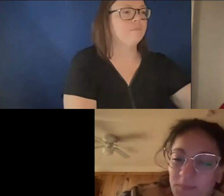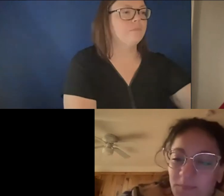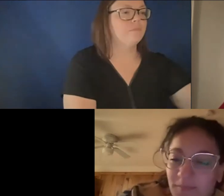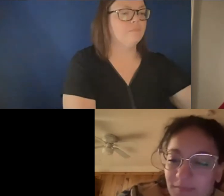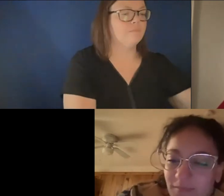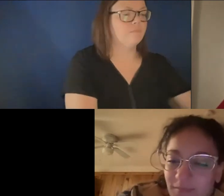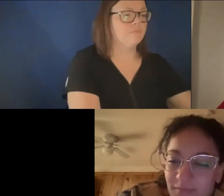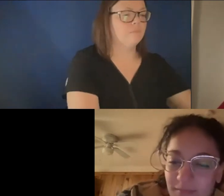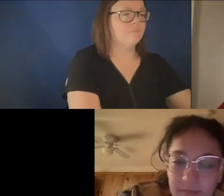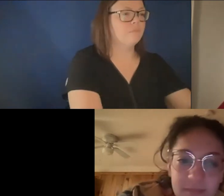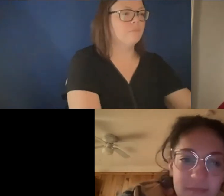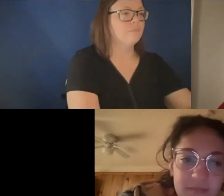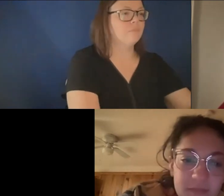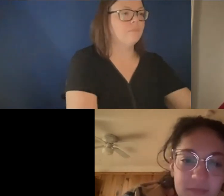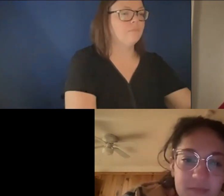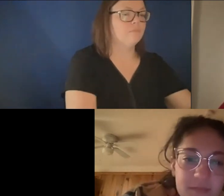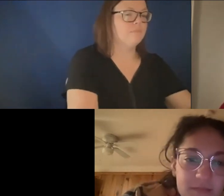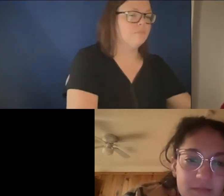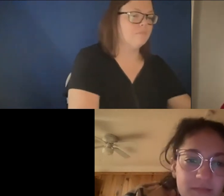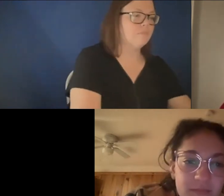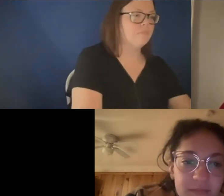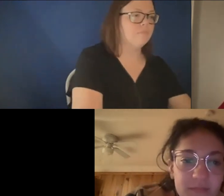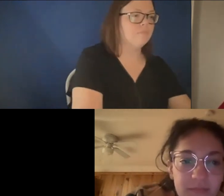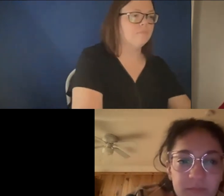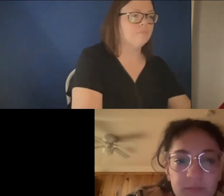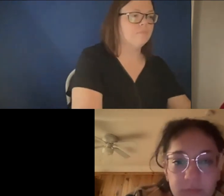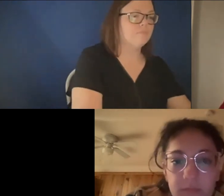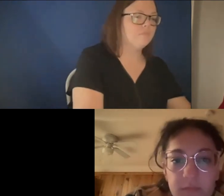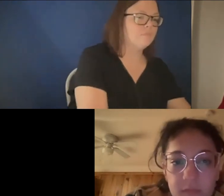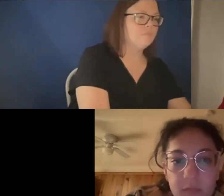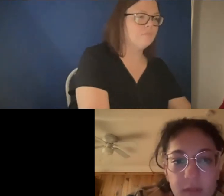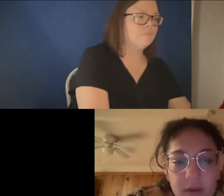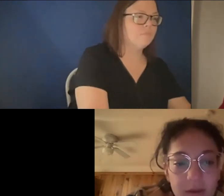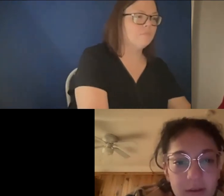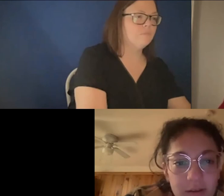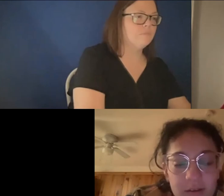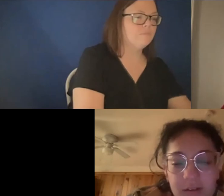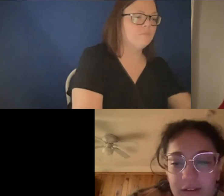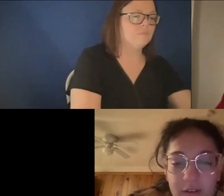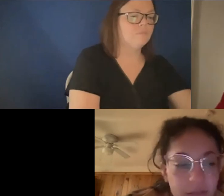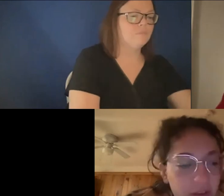here, and of course just grateful to have gotten to spend such creative, like beautiful time with you today--thank you so much.